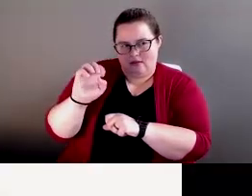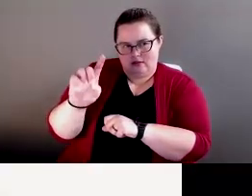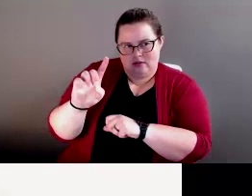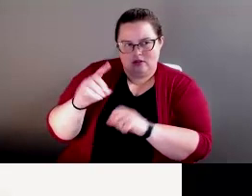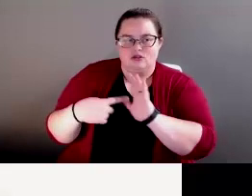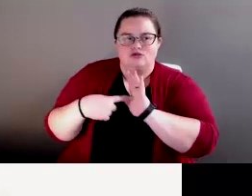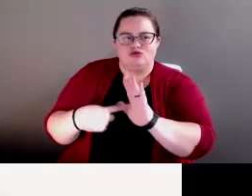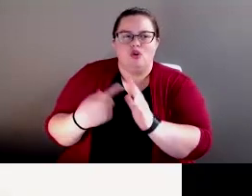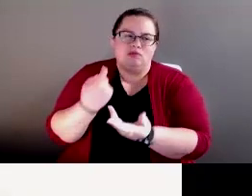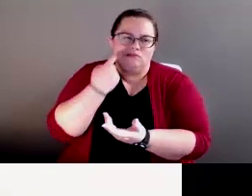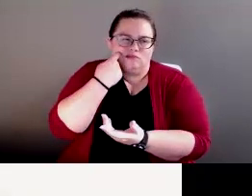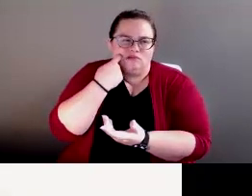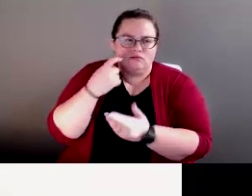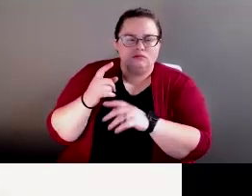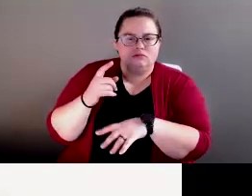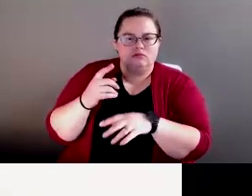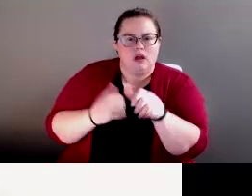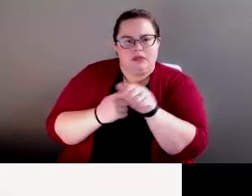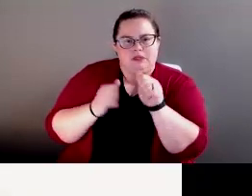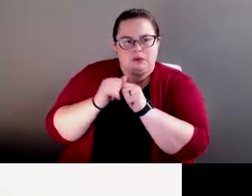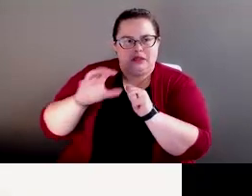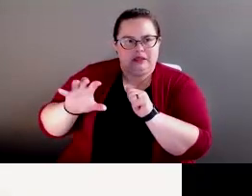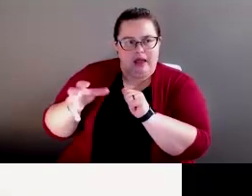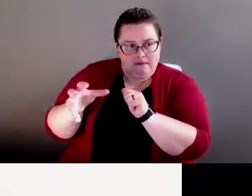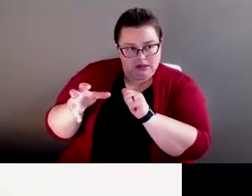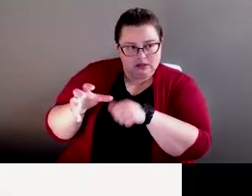I'm going to share some of the, things that Canvas has released,